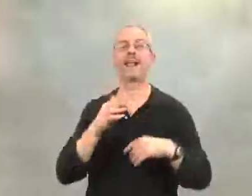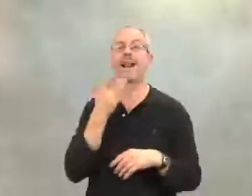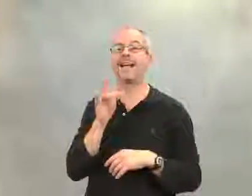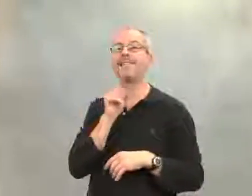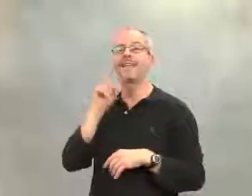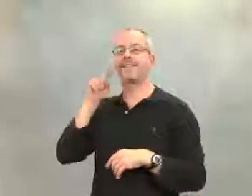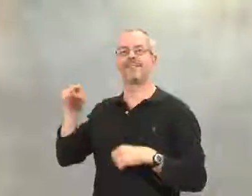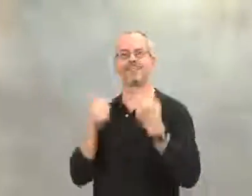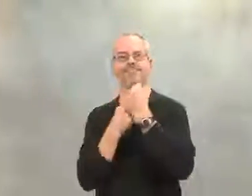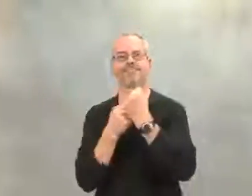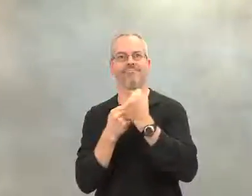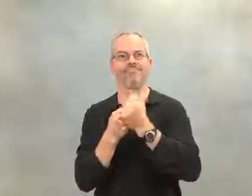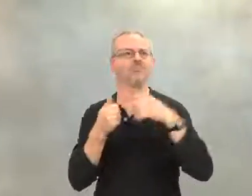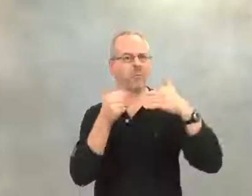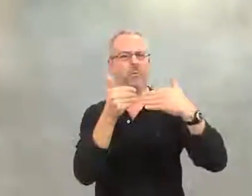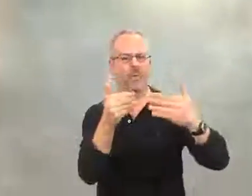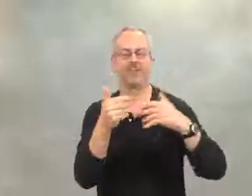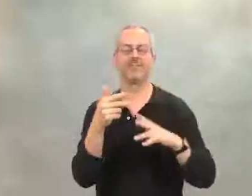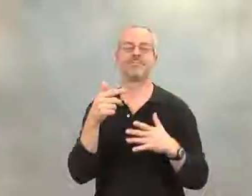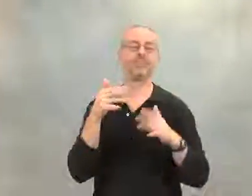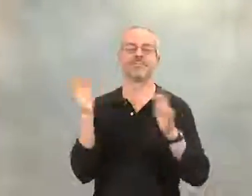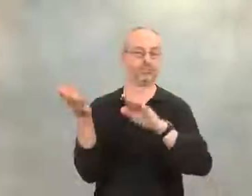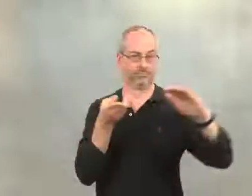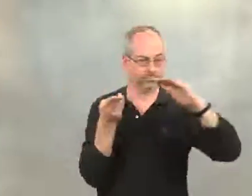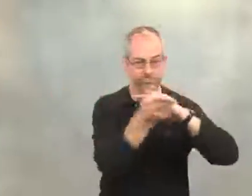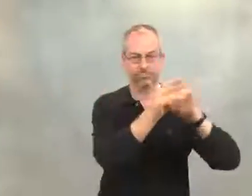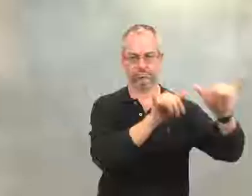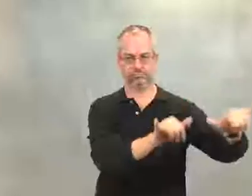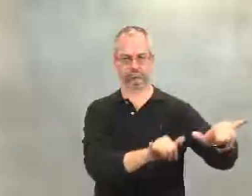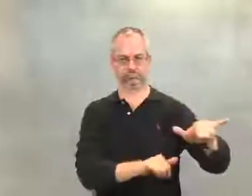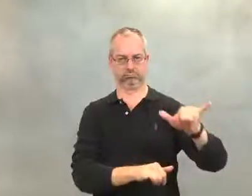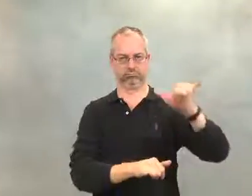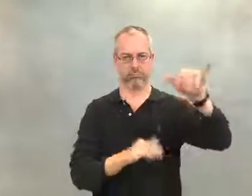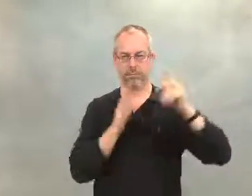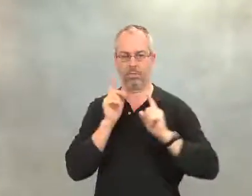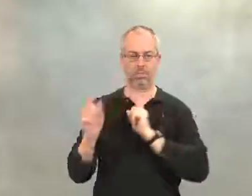Fortunately the other deaf people there encouraged them to go ahead.